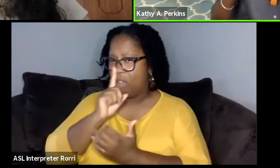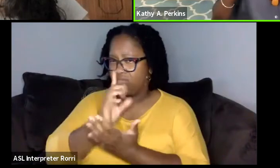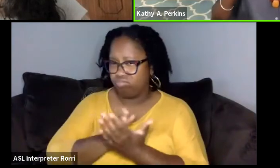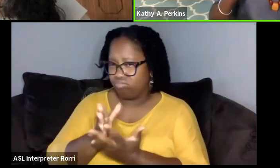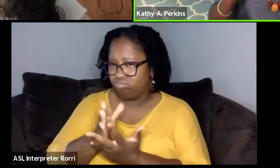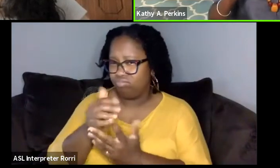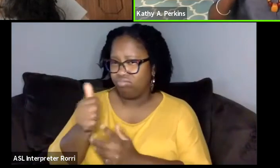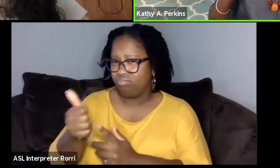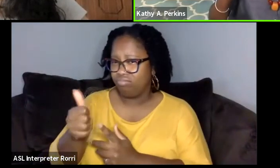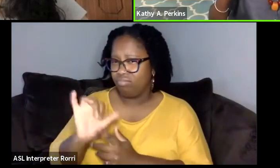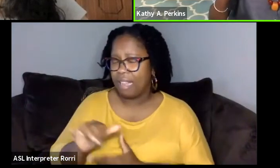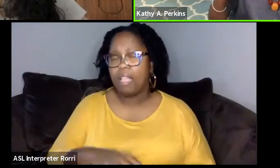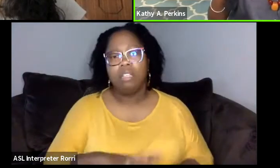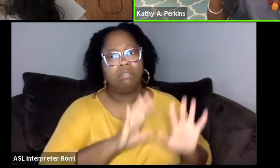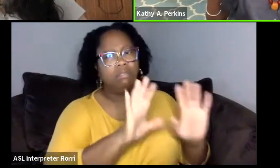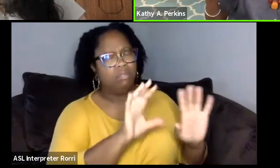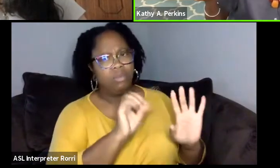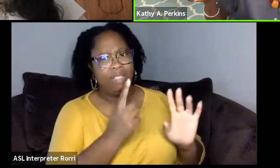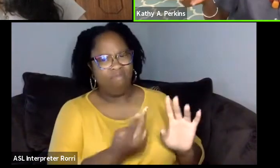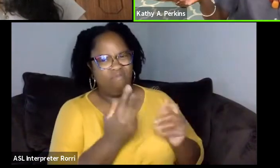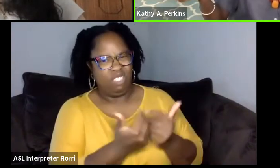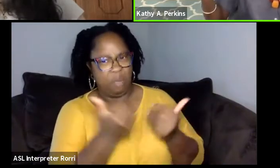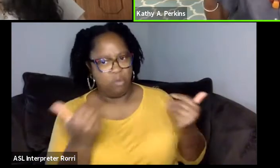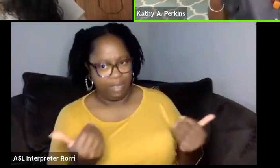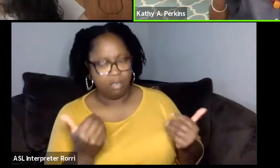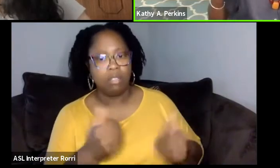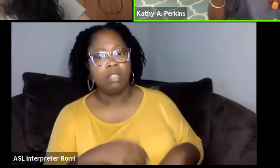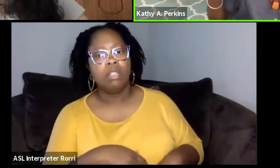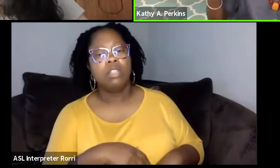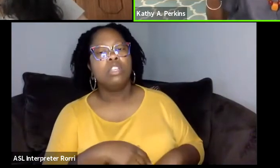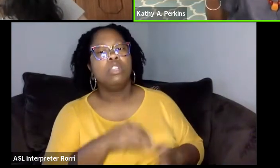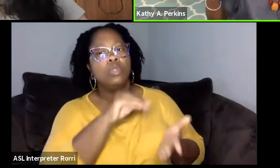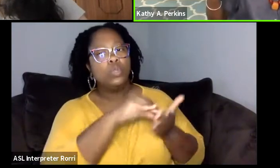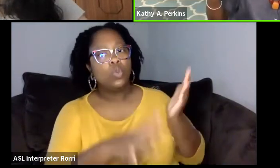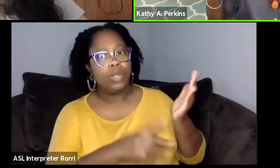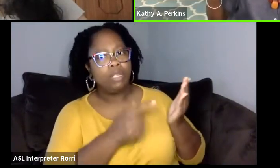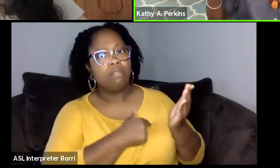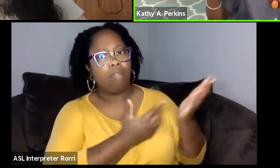Okay. It's two different things. The students that I was saying that I brought from all over the world,